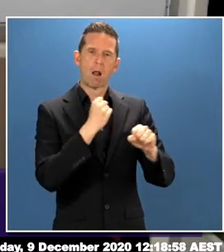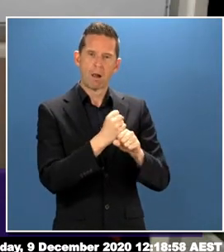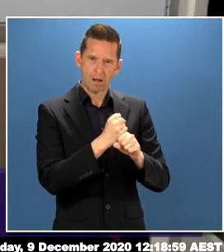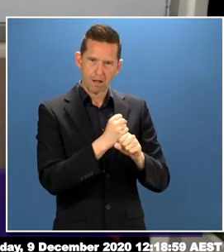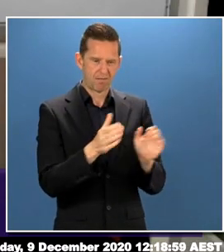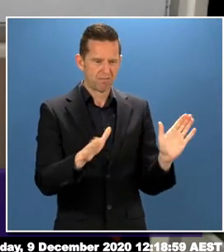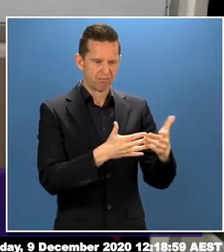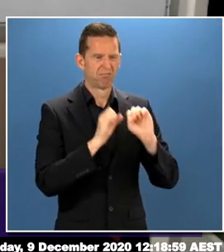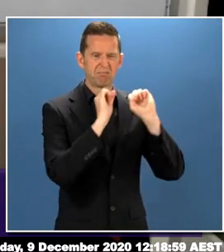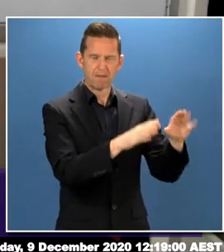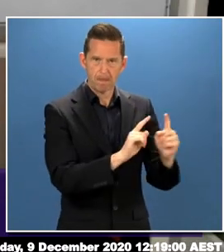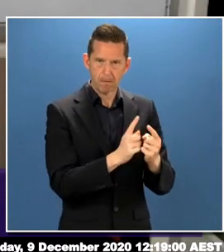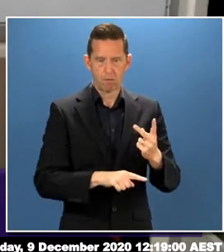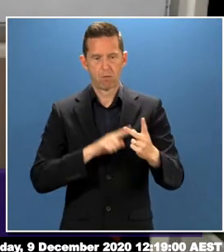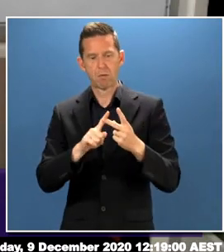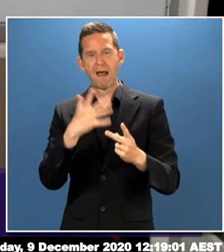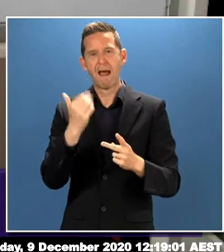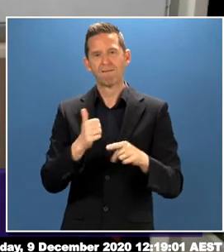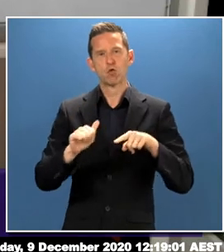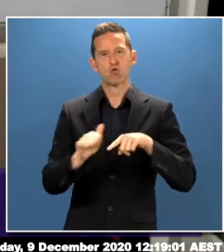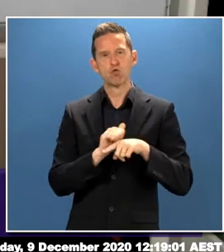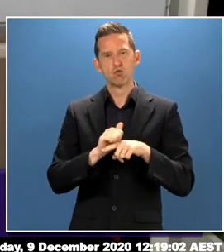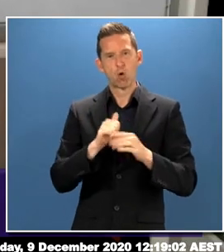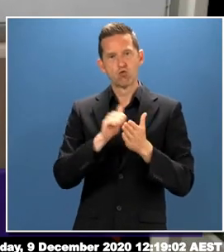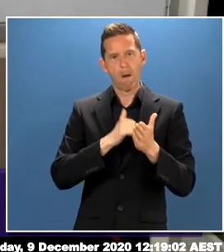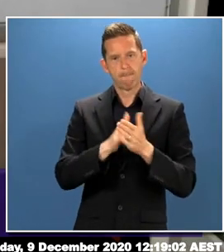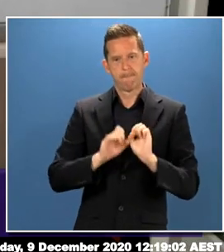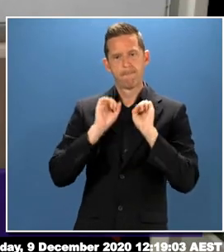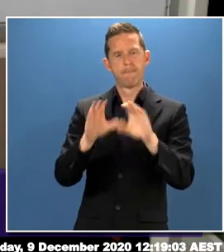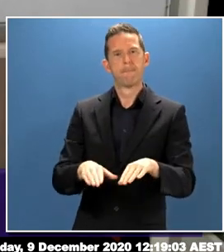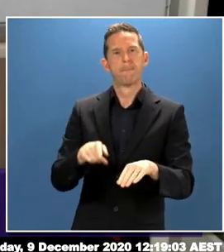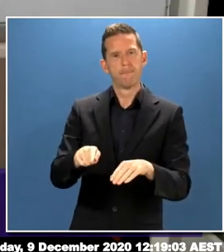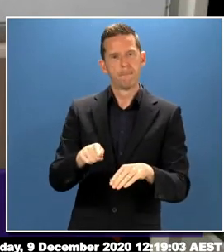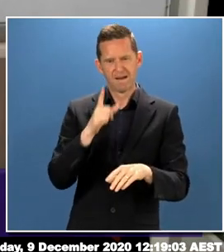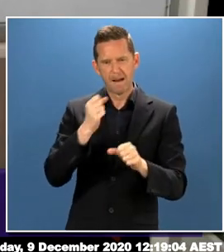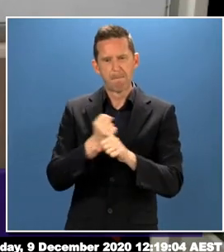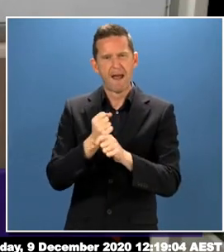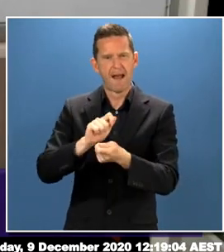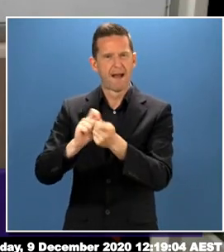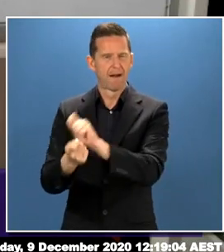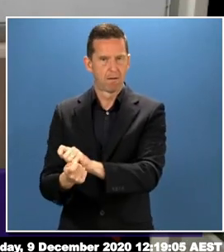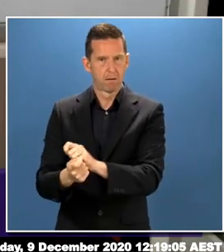And Both of those were part of my thinking around we need a safe space to actually practice whatever we are learning